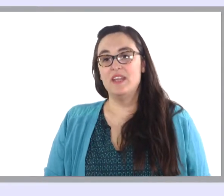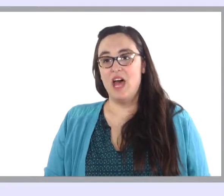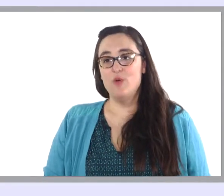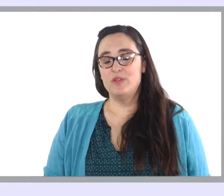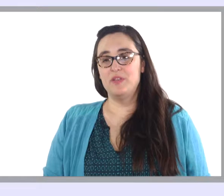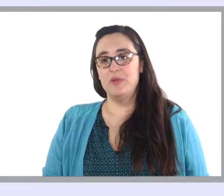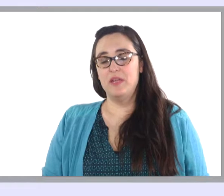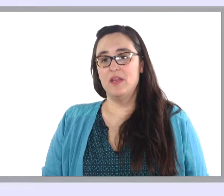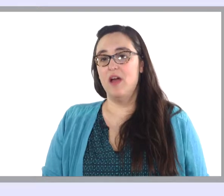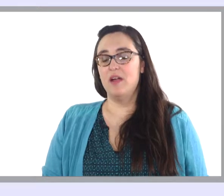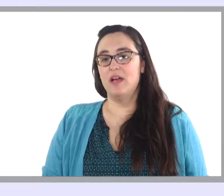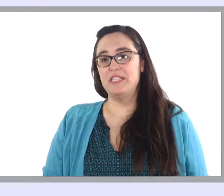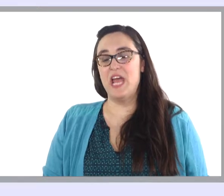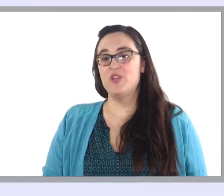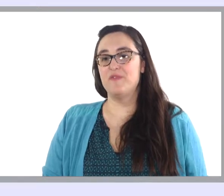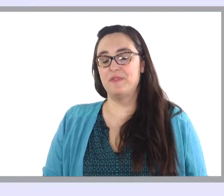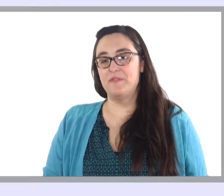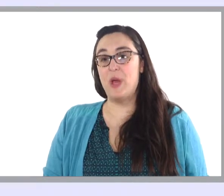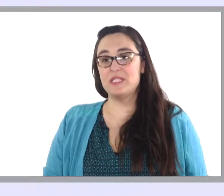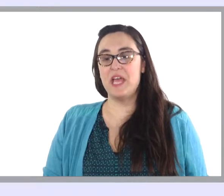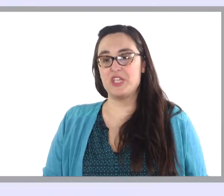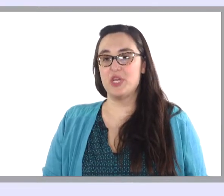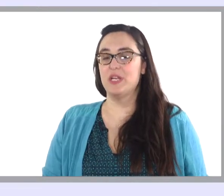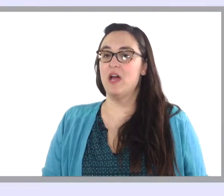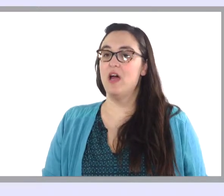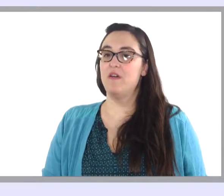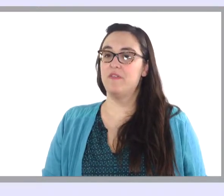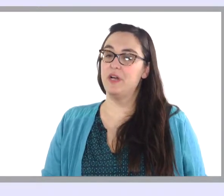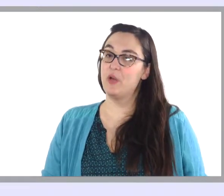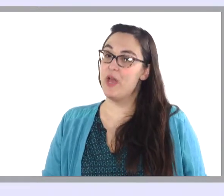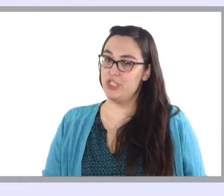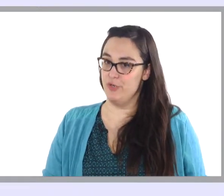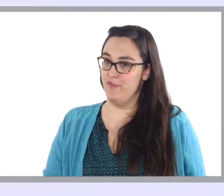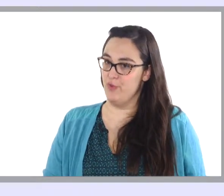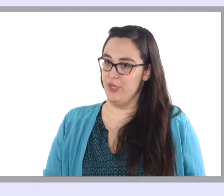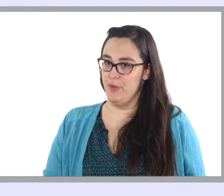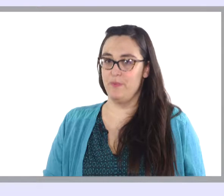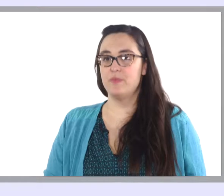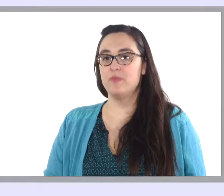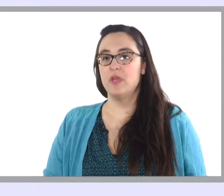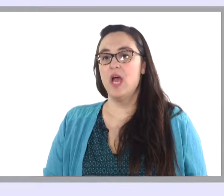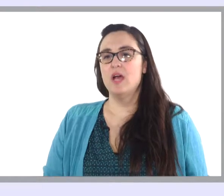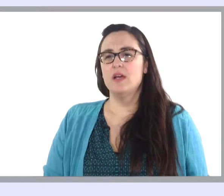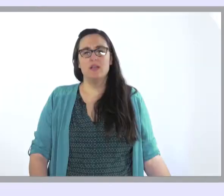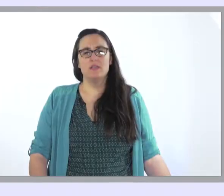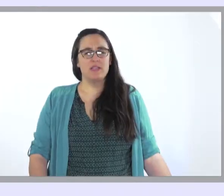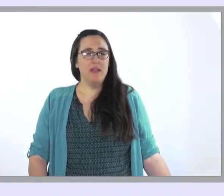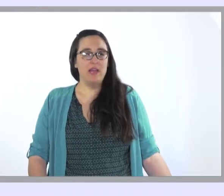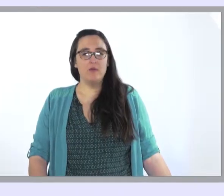Now that we are at the end of the first section, I have a question for you: READ SLIDE